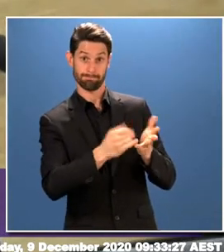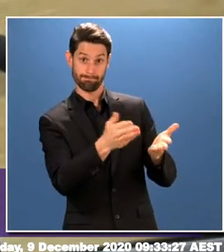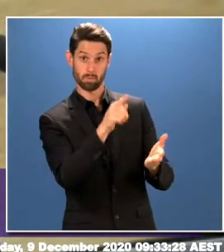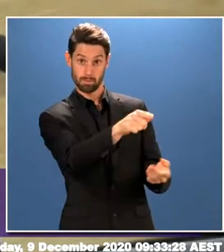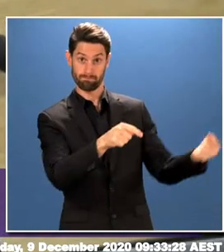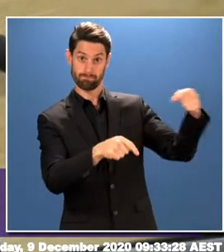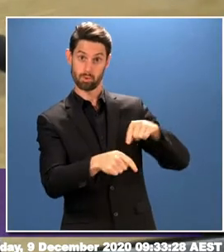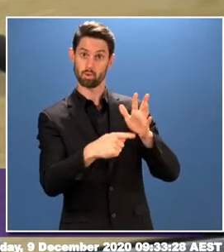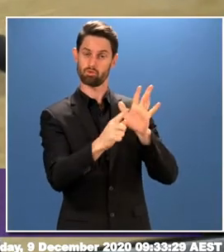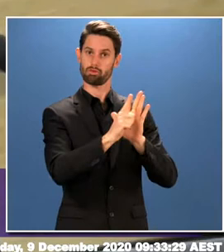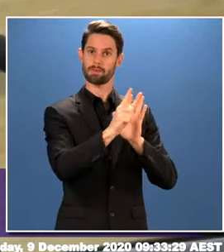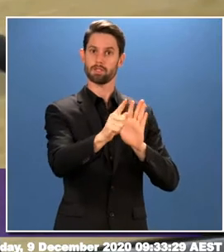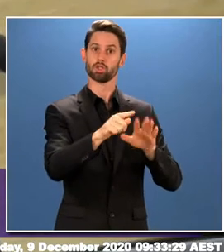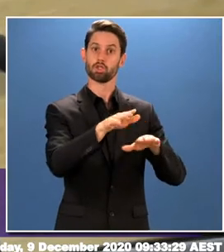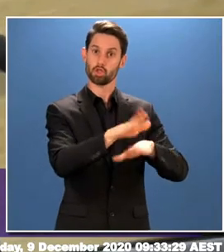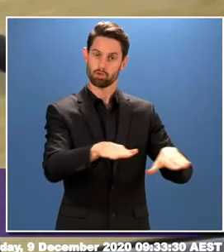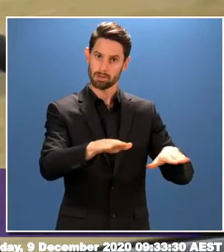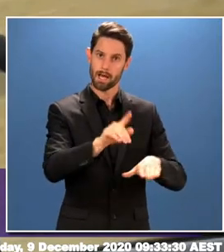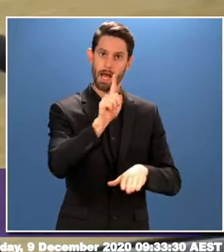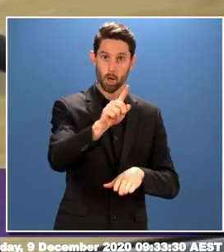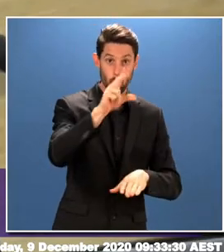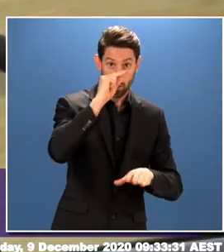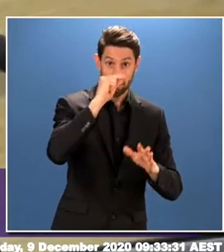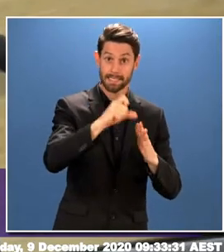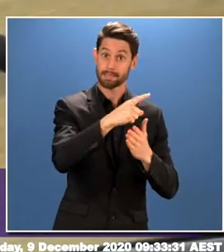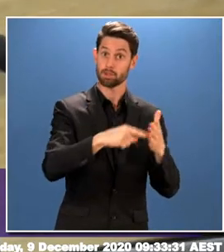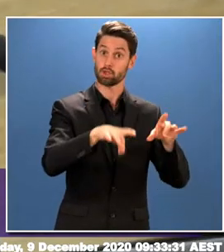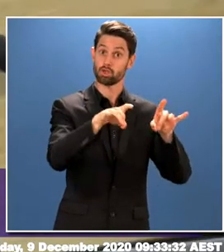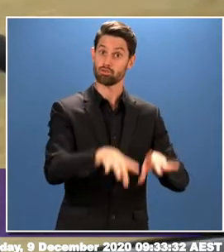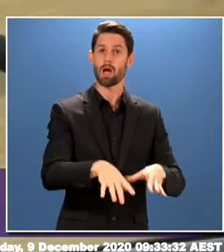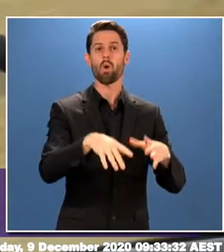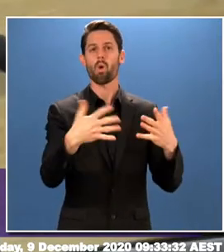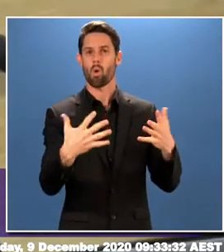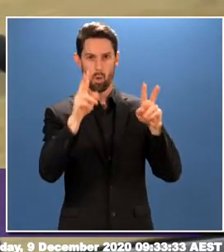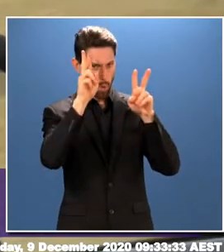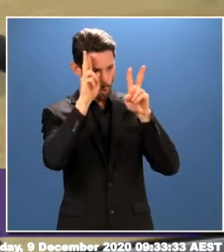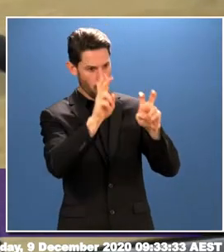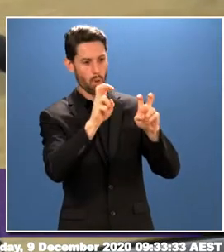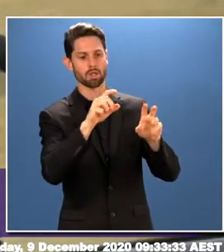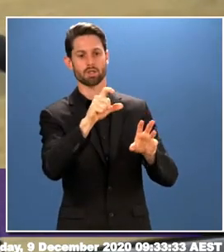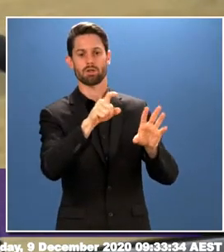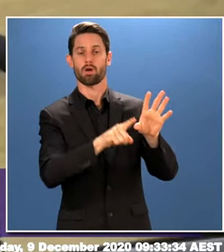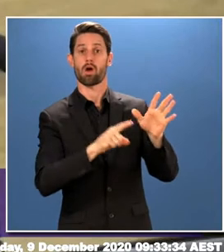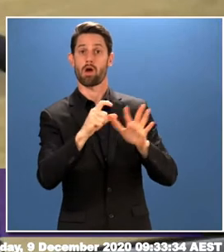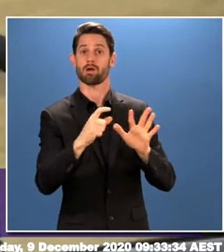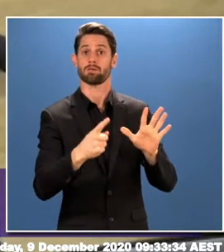Disability Australia, that is called CYDA, that is correct, isn't it? Yes. You are employed by CYDA as a